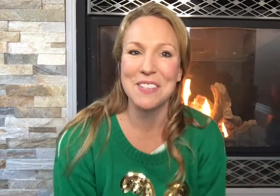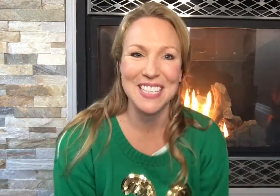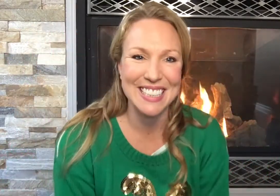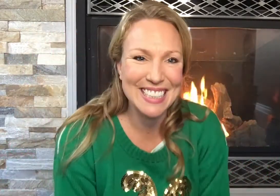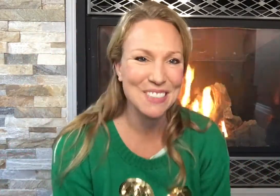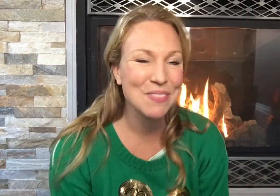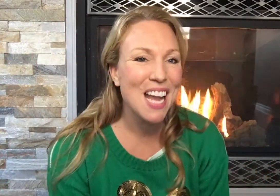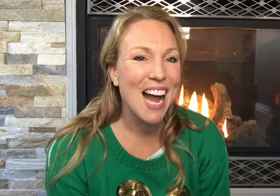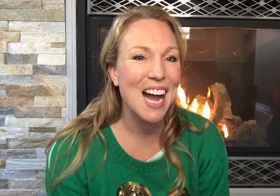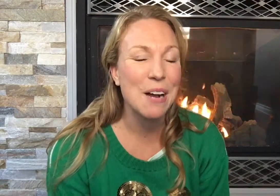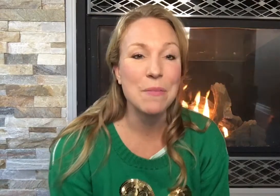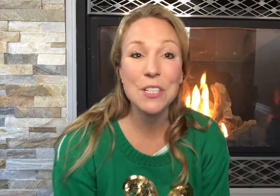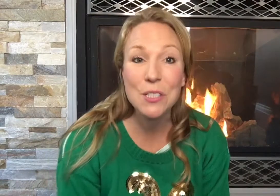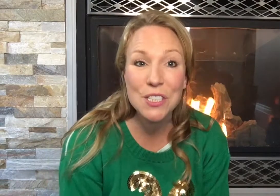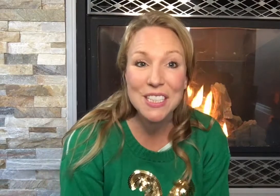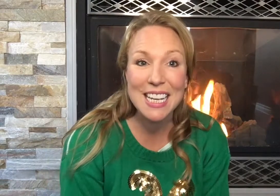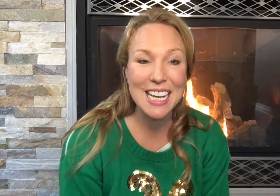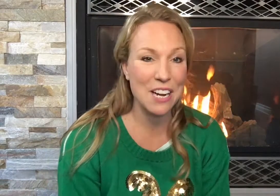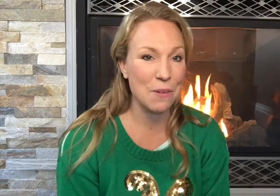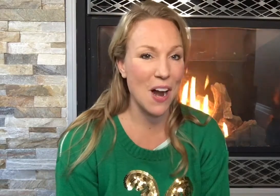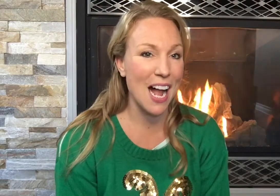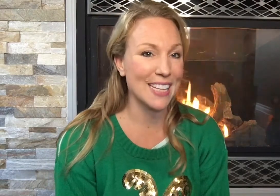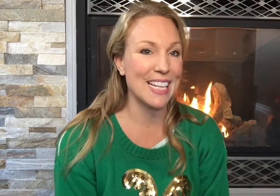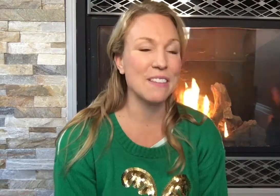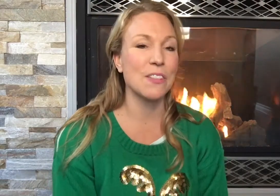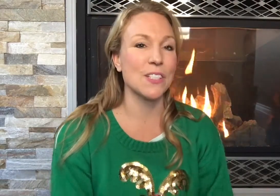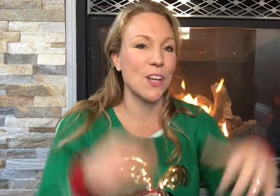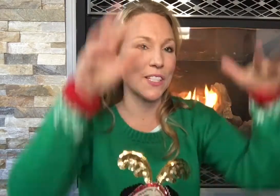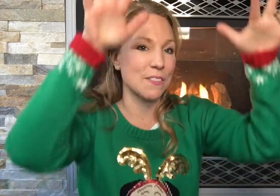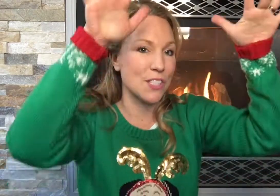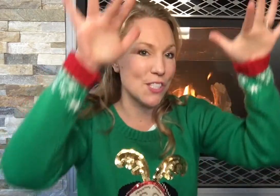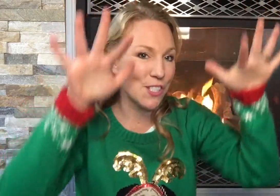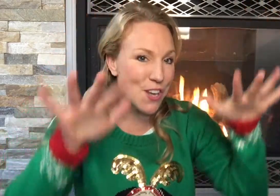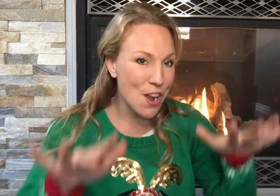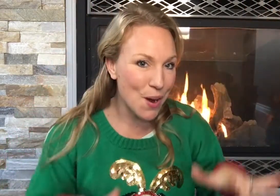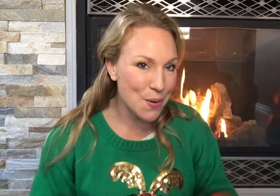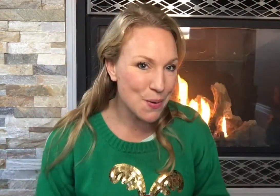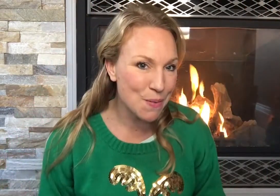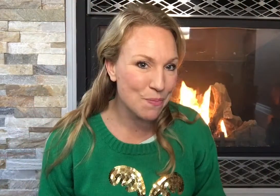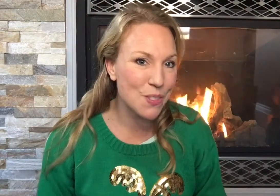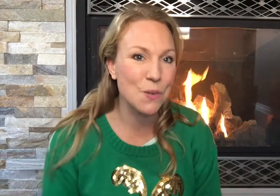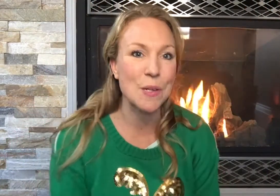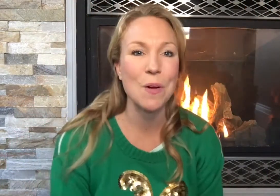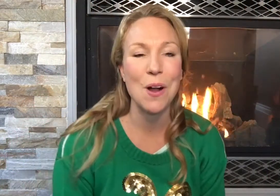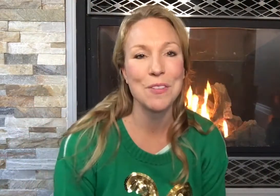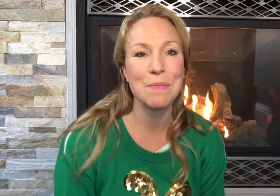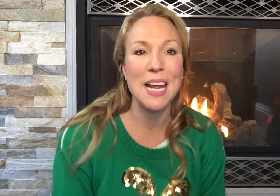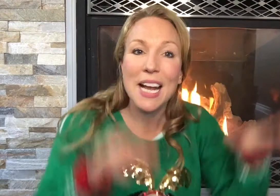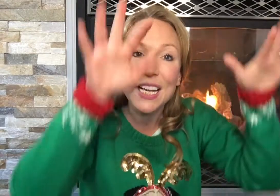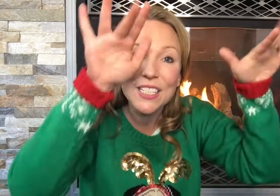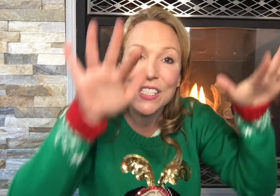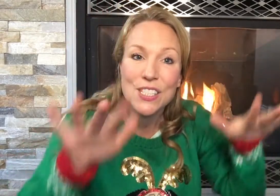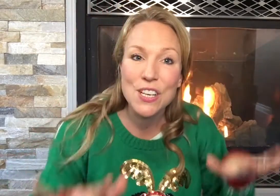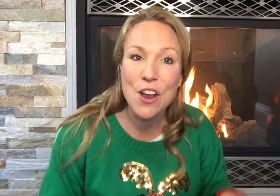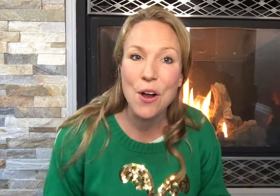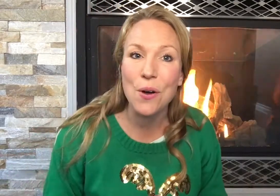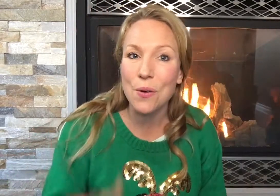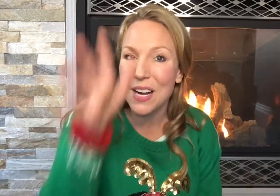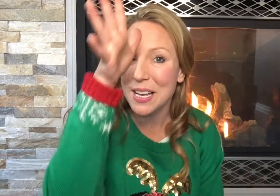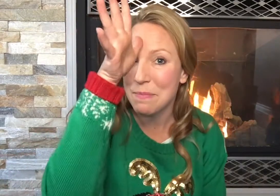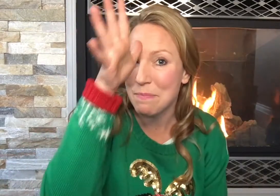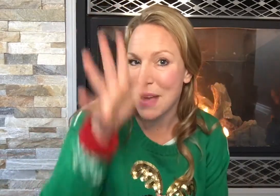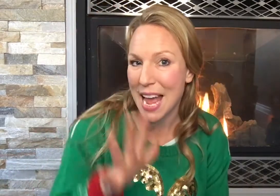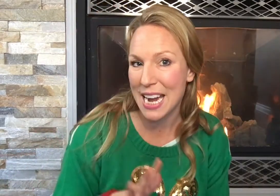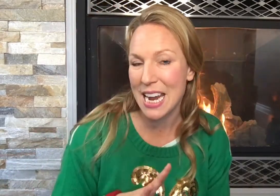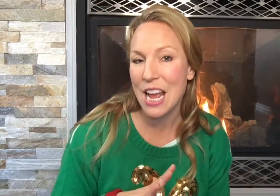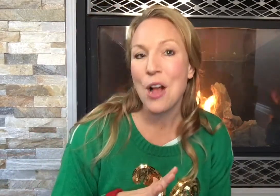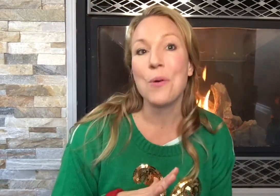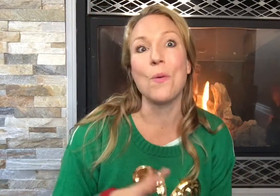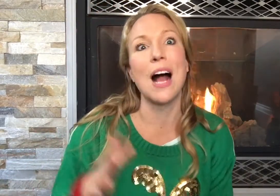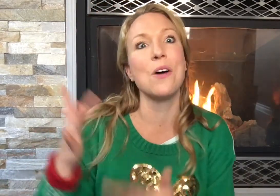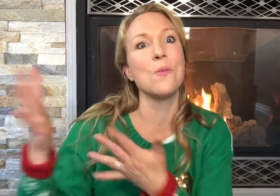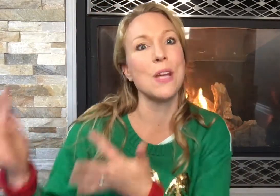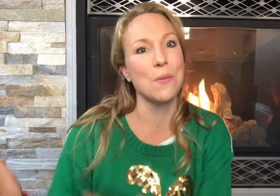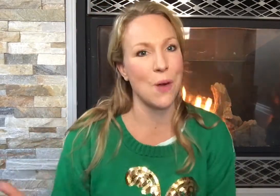Usually here where I live, there's lots of SNOW, so we will up to make SNOW MEN, while we WAIT,